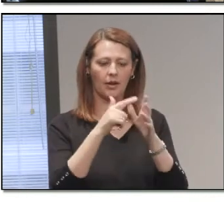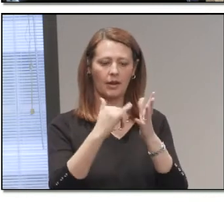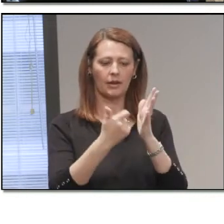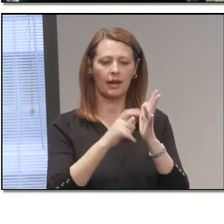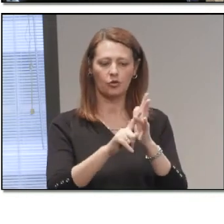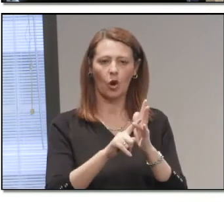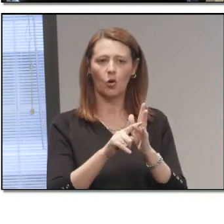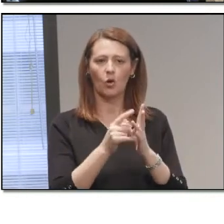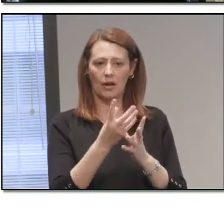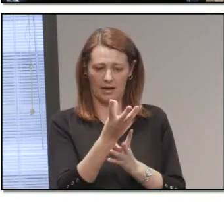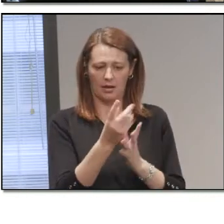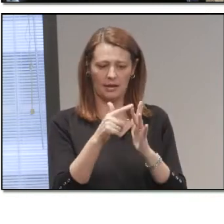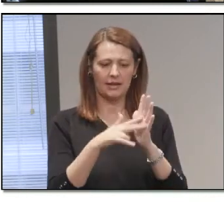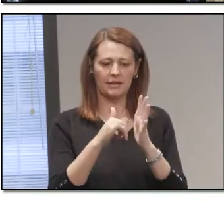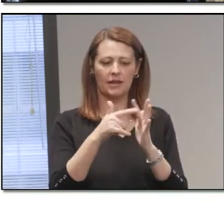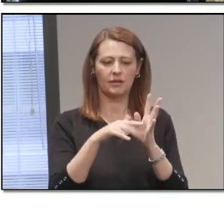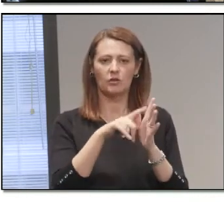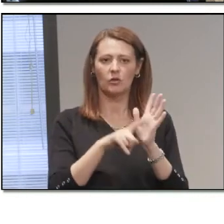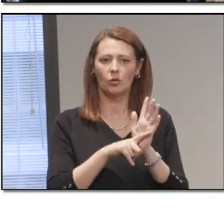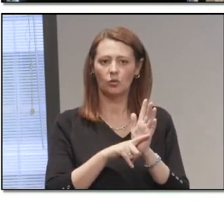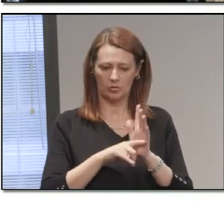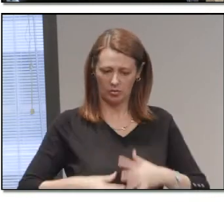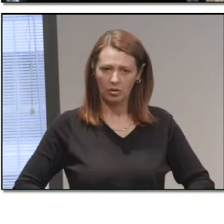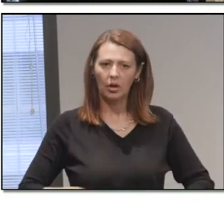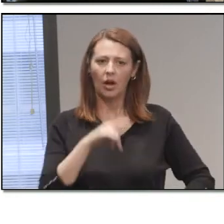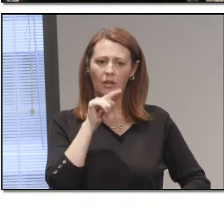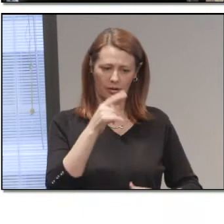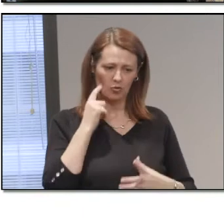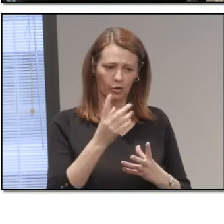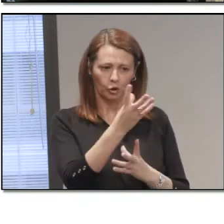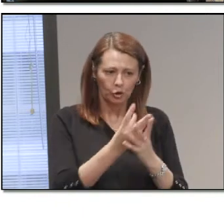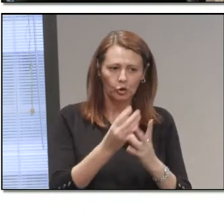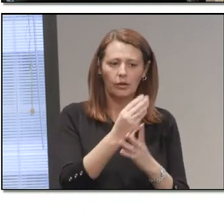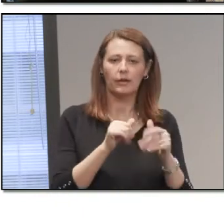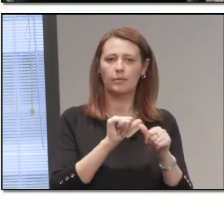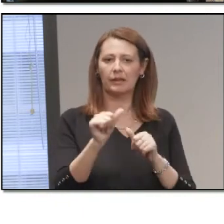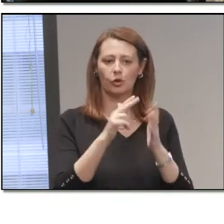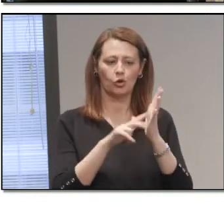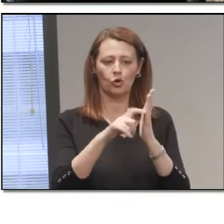absorb the maximum nutrients out of the food, but this also means that they absorb more of